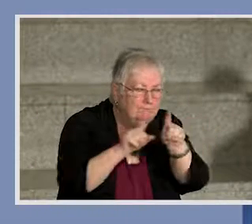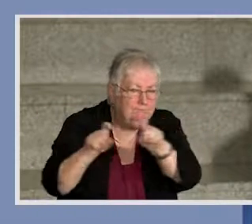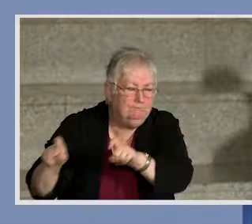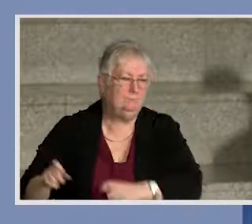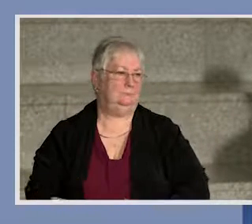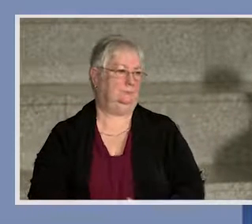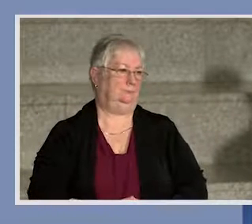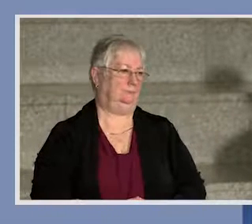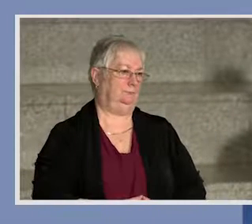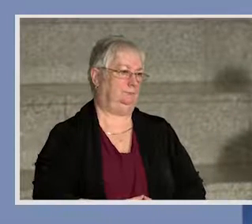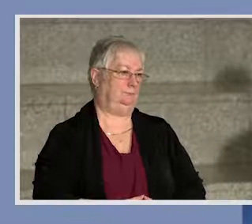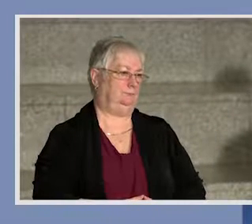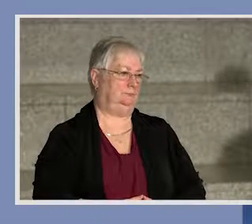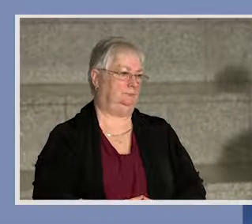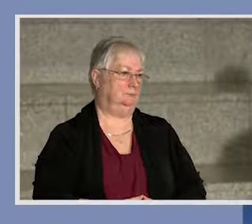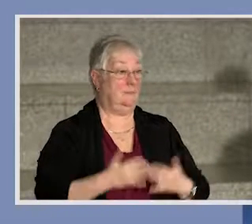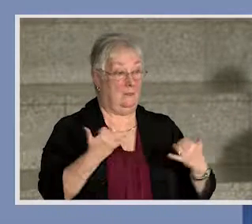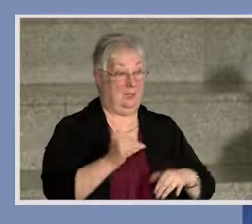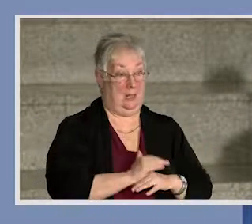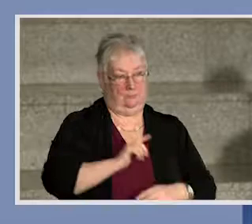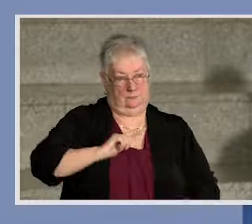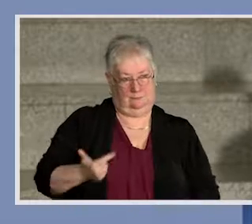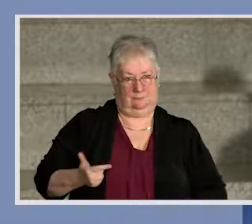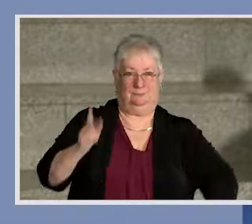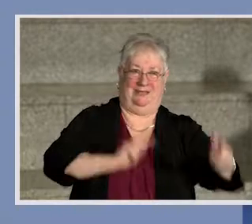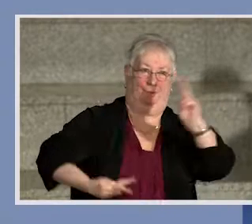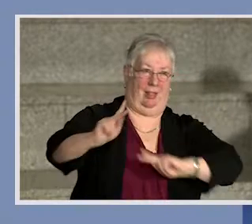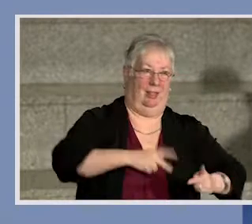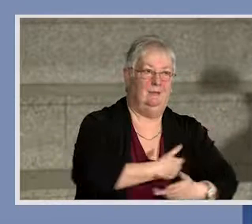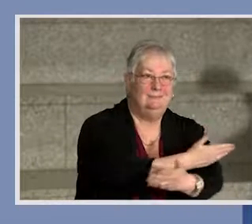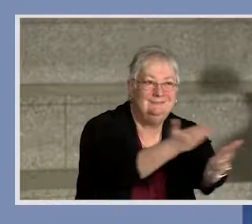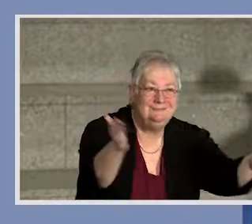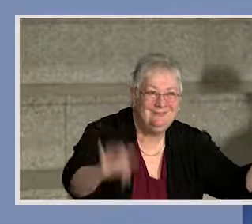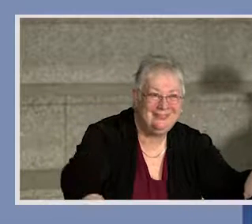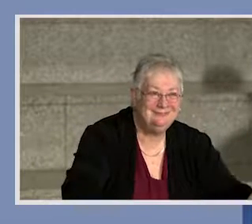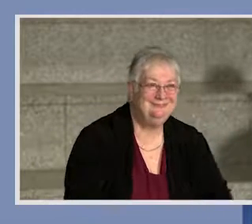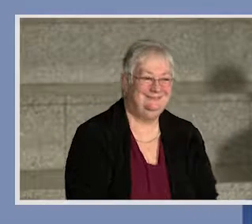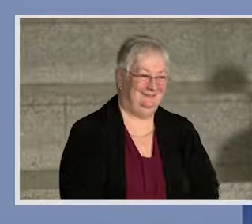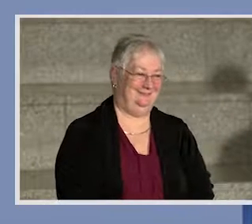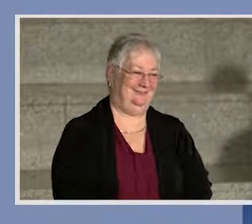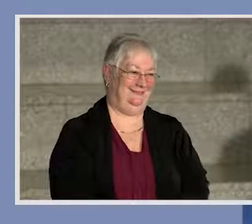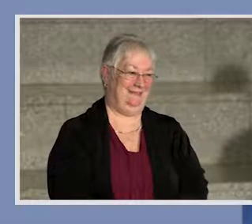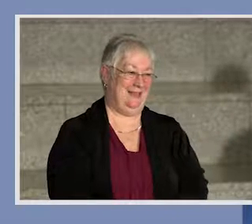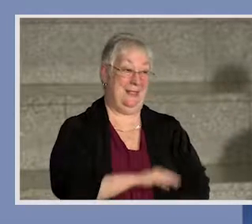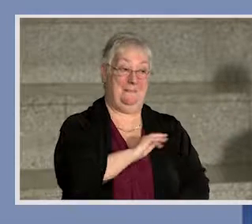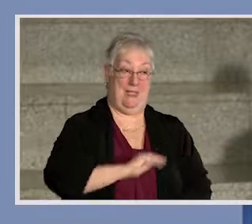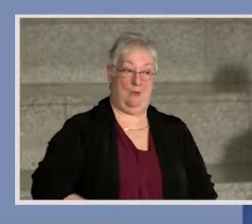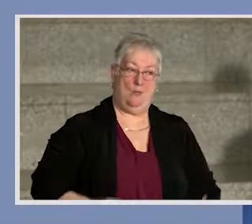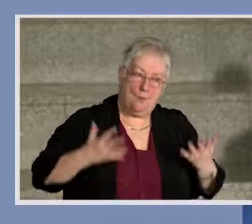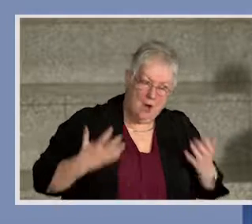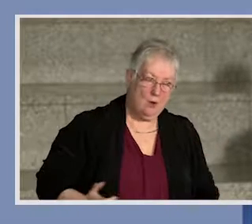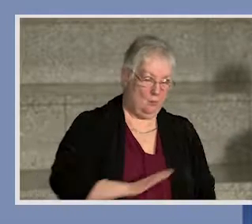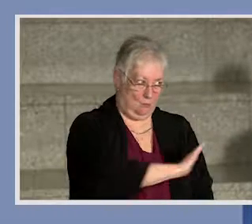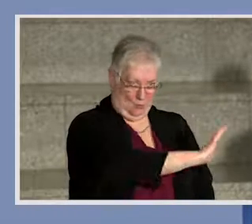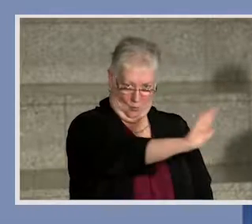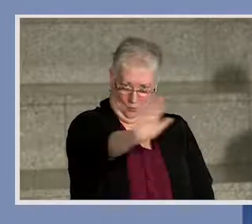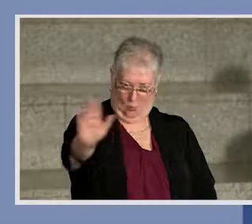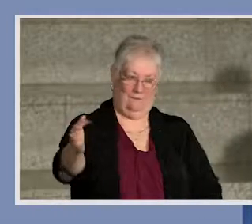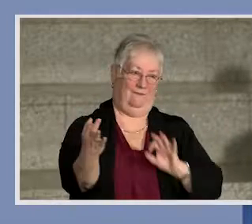MAYOR SAID SHE WANTS THIS INPUT BEFORE THE BUDGET GOES TO THE COUNCIL. SO OVER THE NEXT COUPLE OF WEEKS I WILL BE SPENDING A LOT OF TIME WITH THE MAYOR, THE CITY